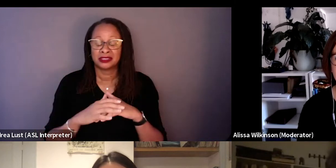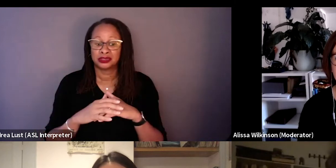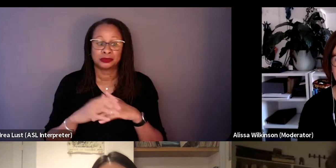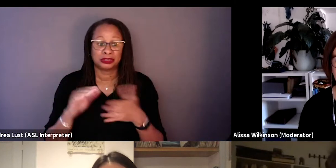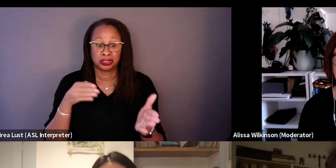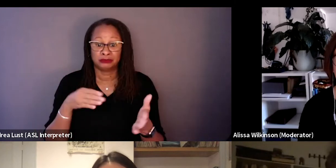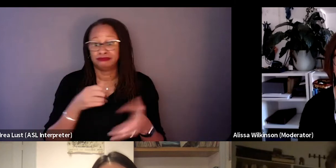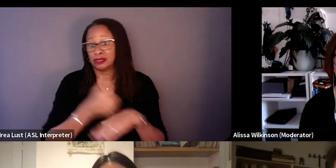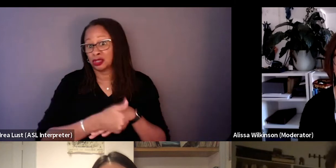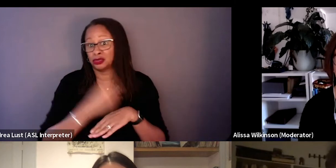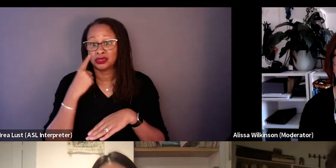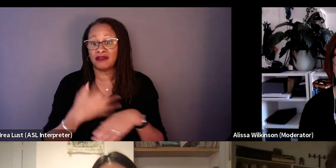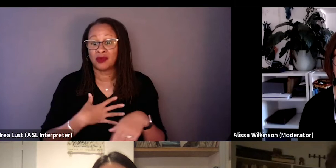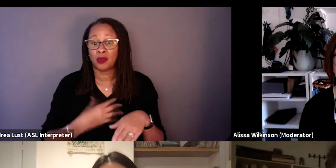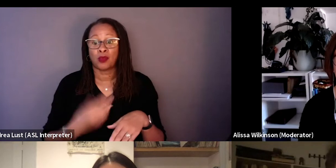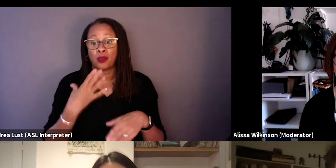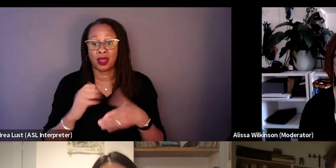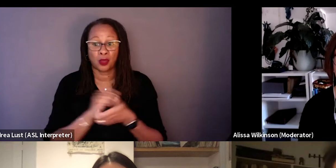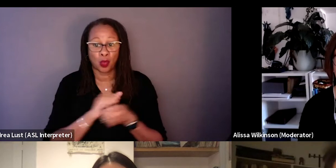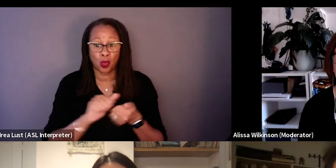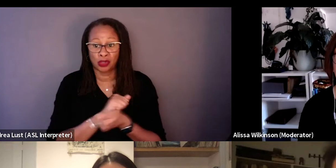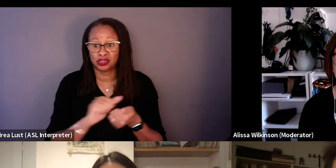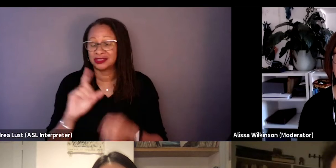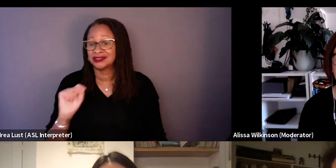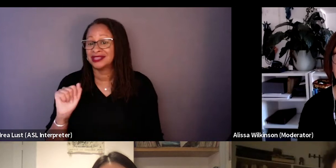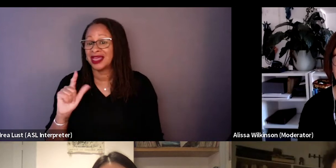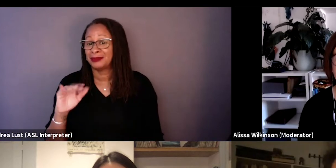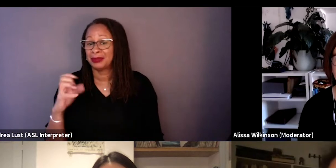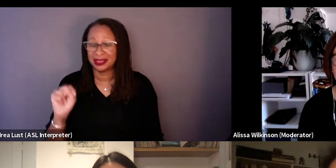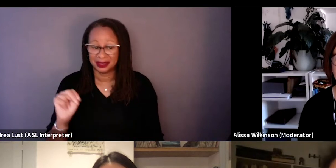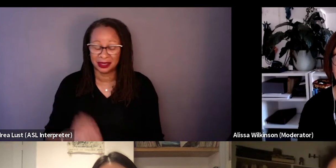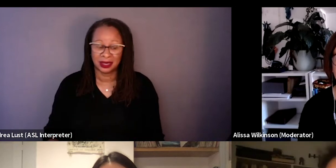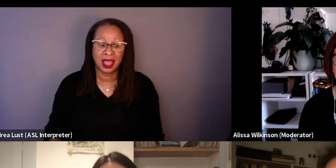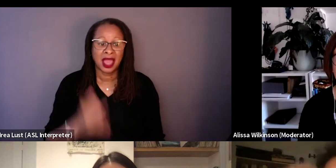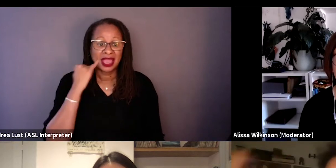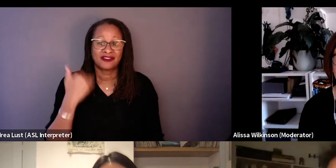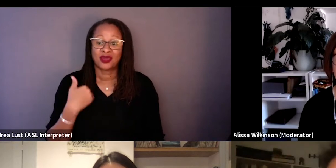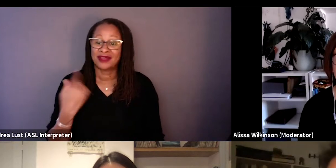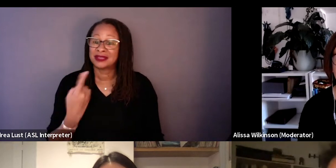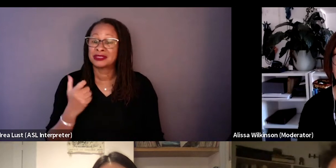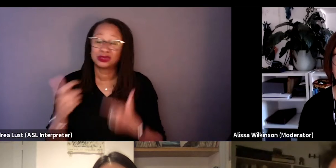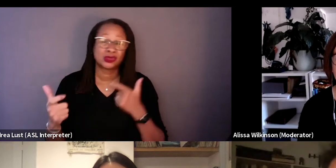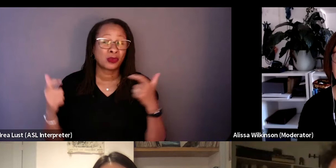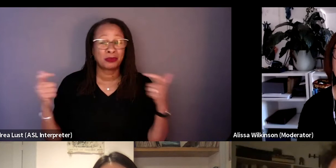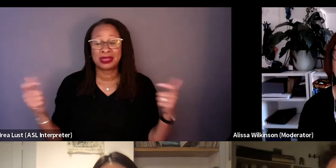And, and, and I think this was the most challenging thing. If you have something so big like the exodus,